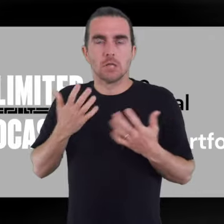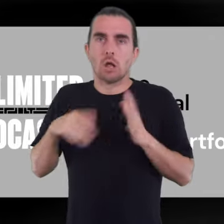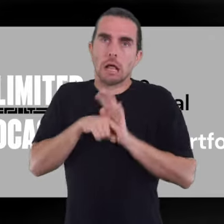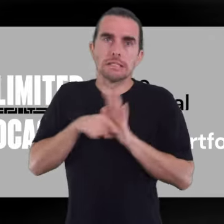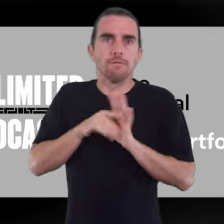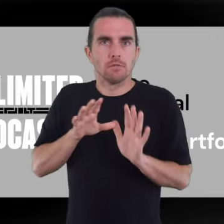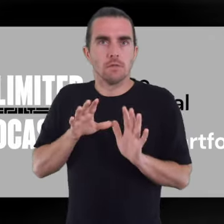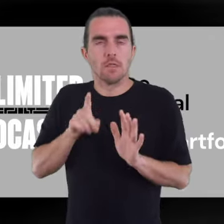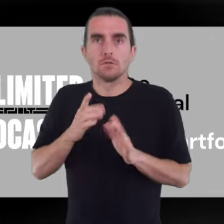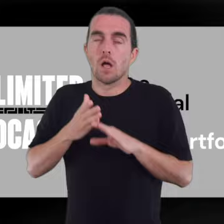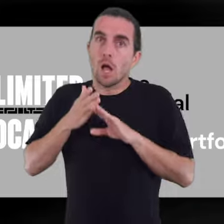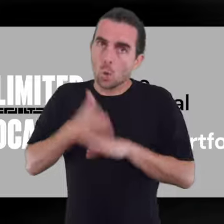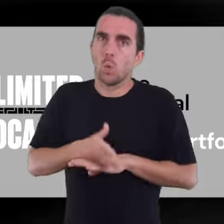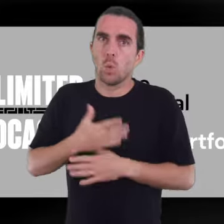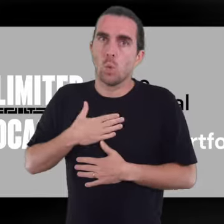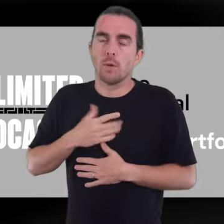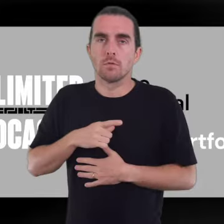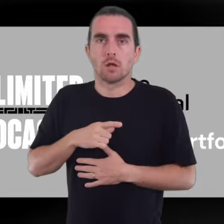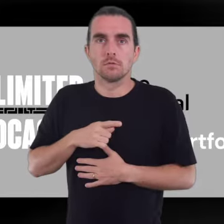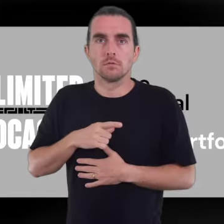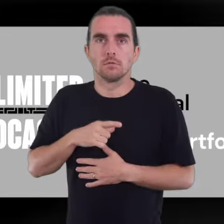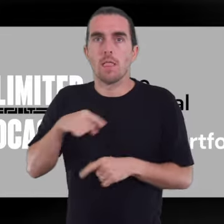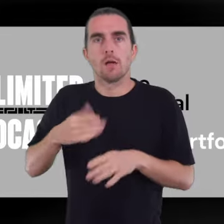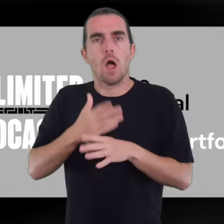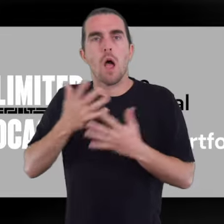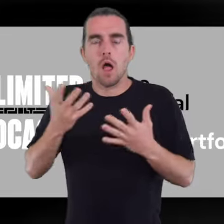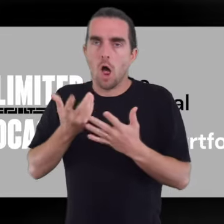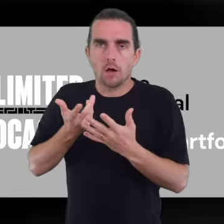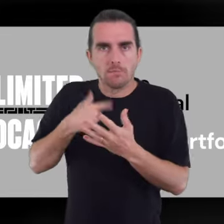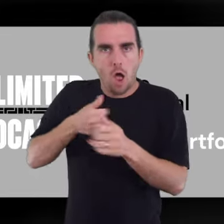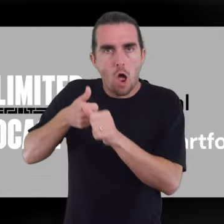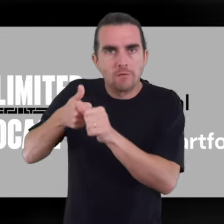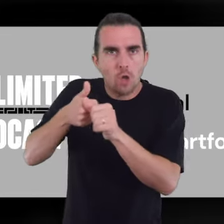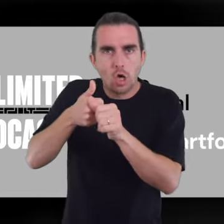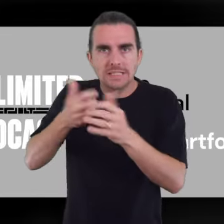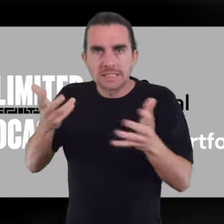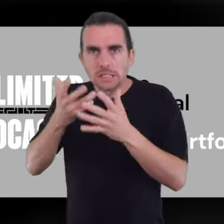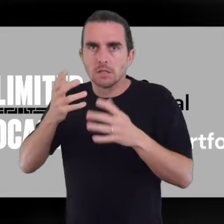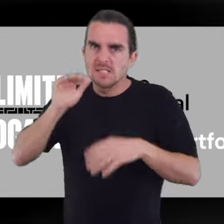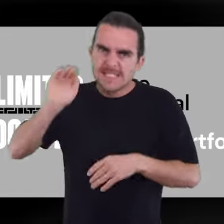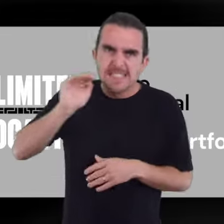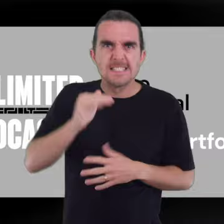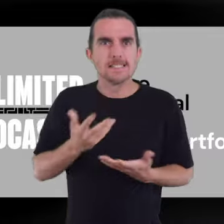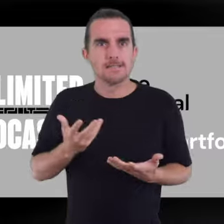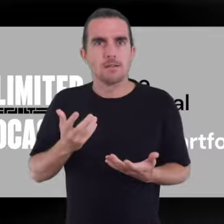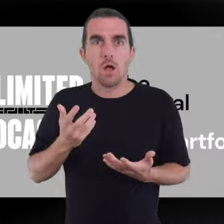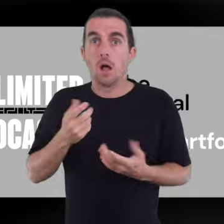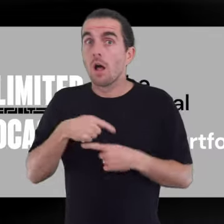I think that is a real effort of me, because a lot of this work is about advocacy, and about shouting. As I said, anyone who has any experience